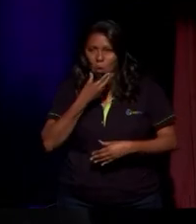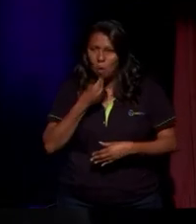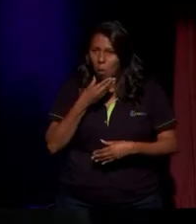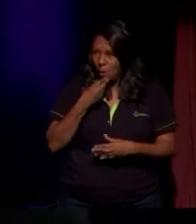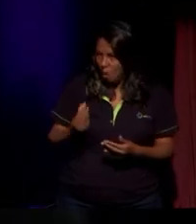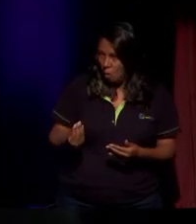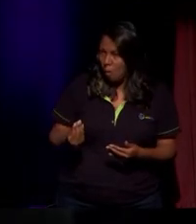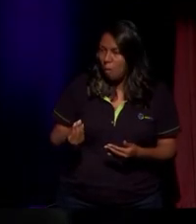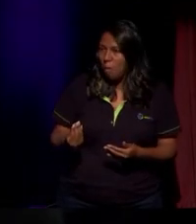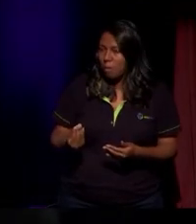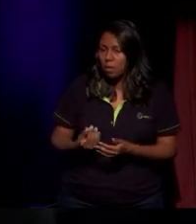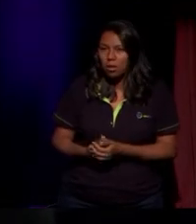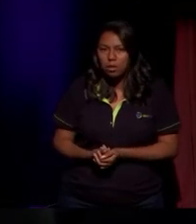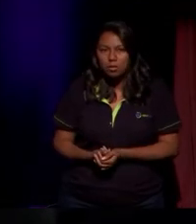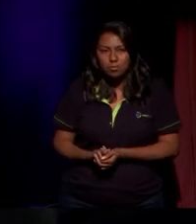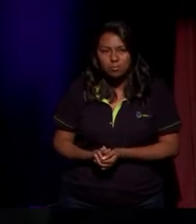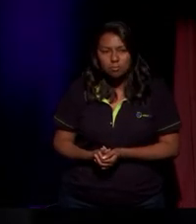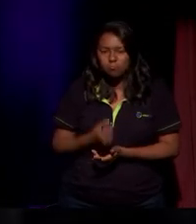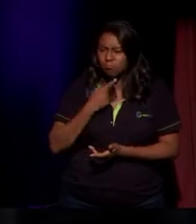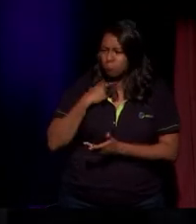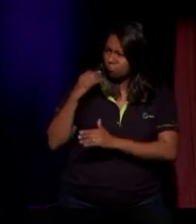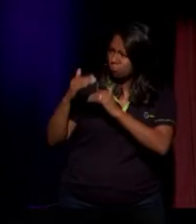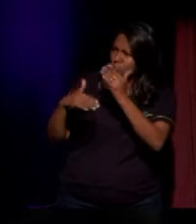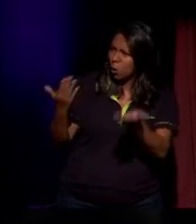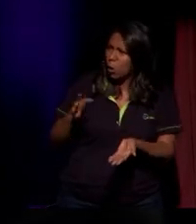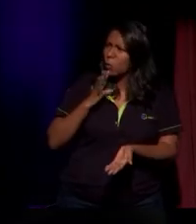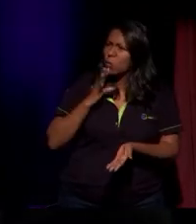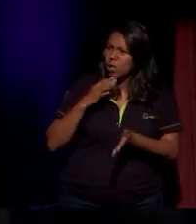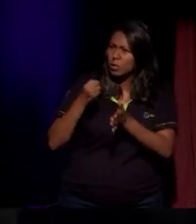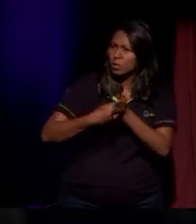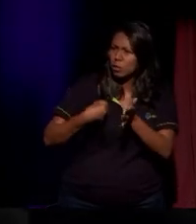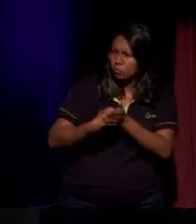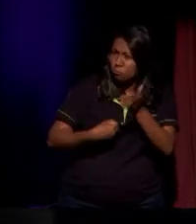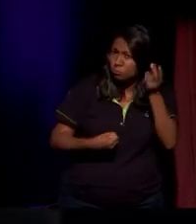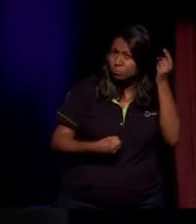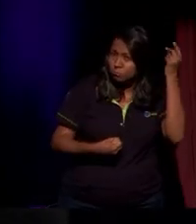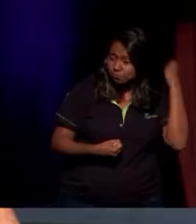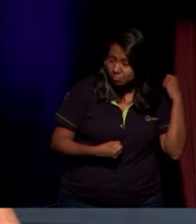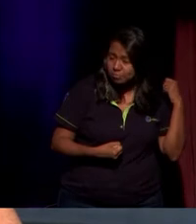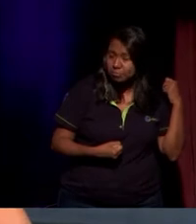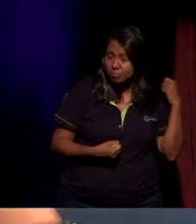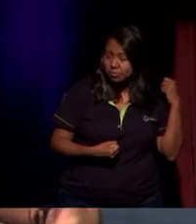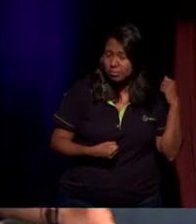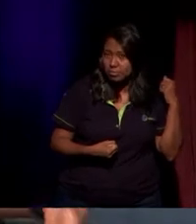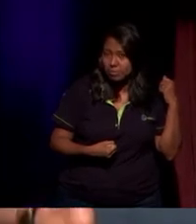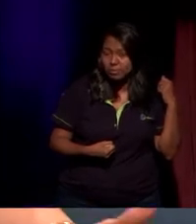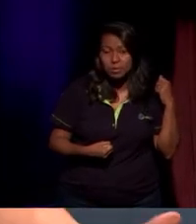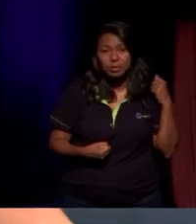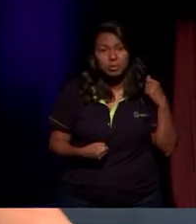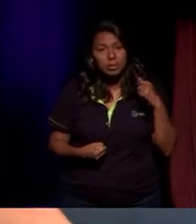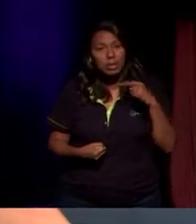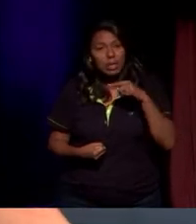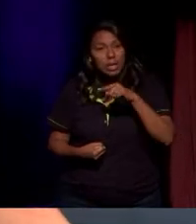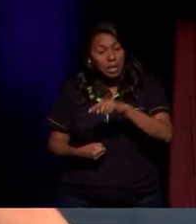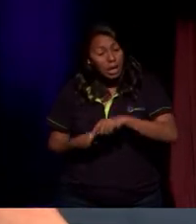which already comes from anti-colonial struggles, he arrived at Fórum Mulher and said